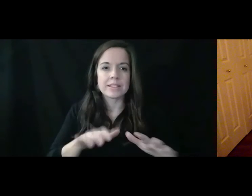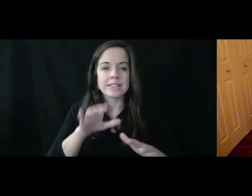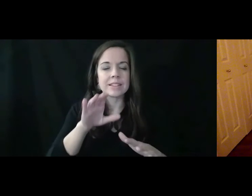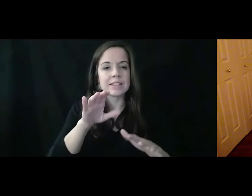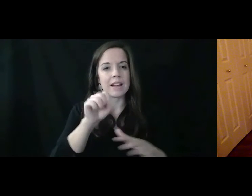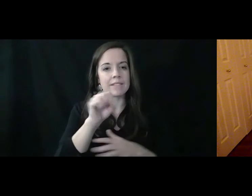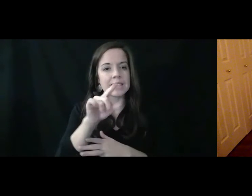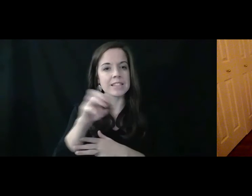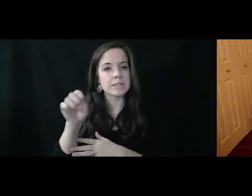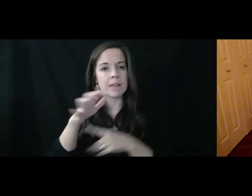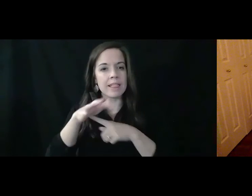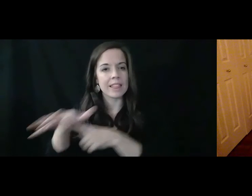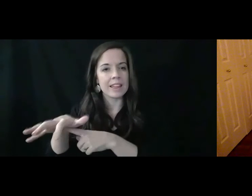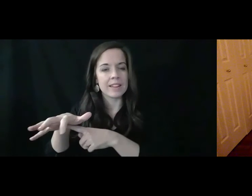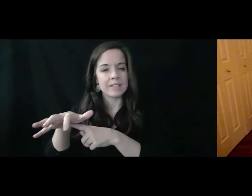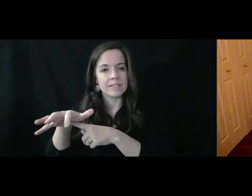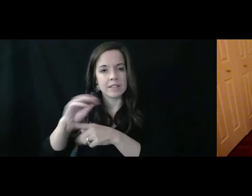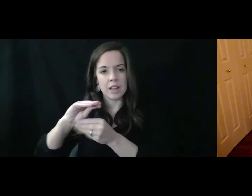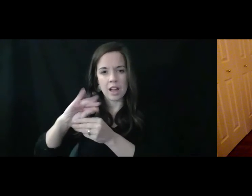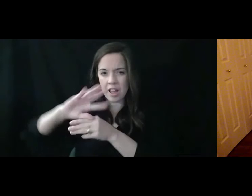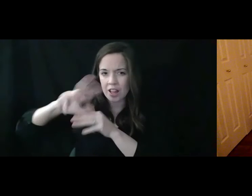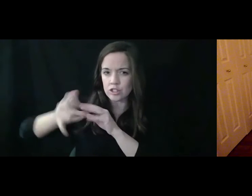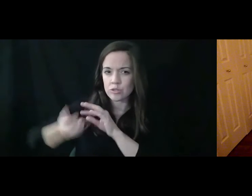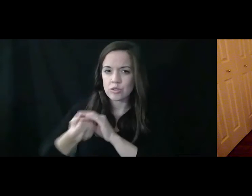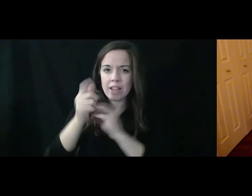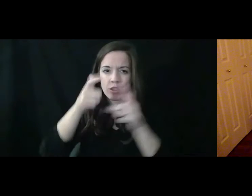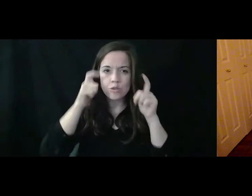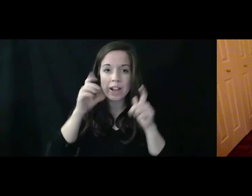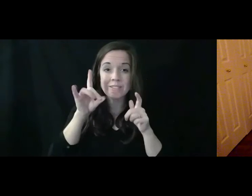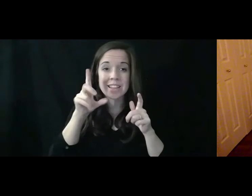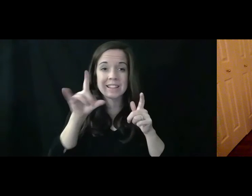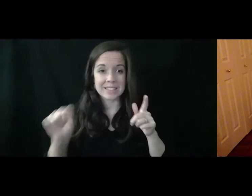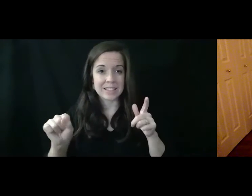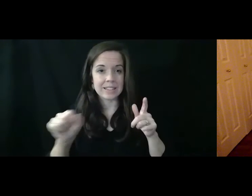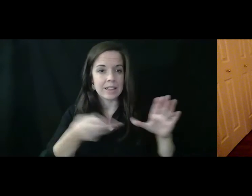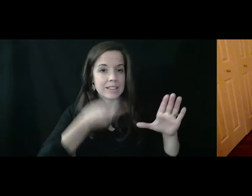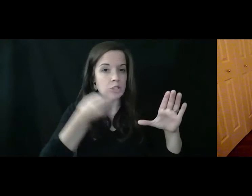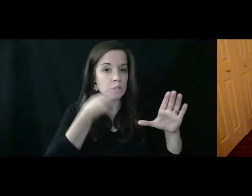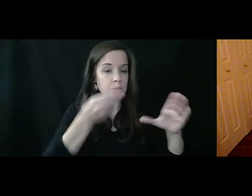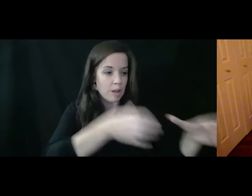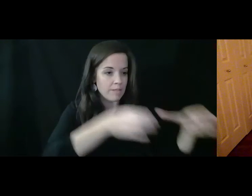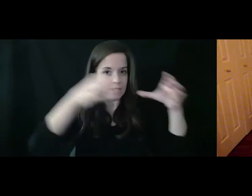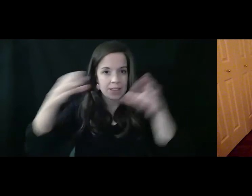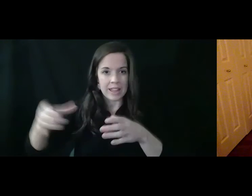Un-shred the crown daisy. Take the soup off the flame and kill the flame. Un-singe the bottom of